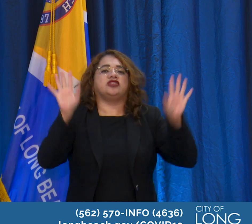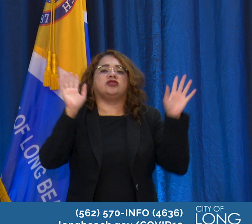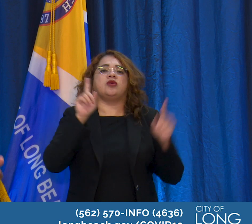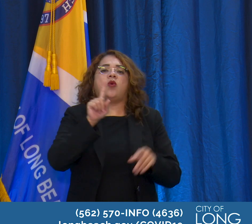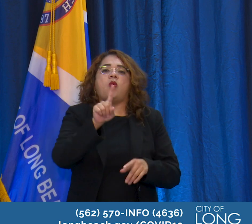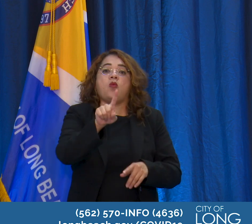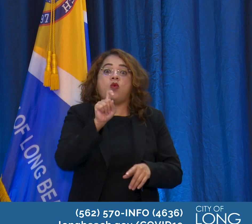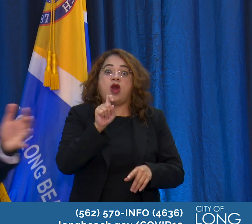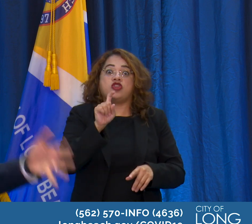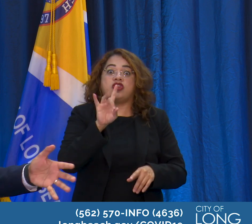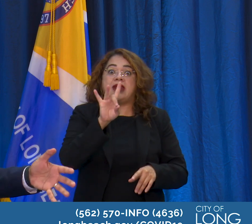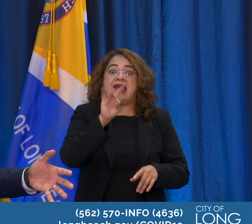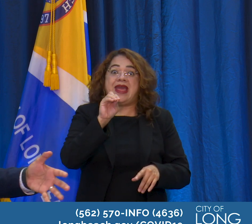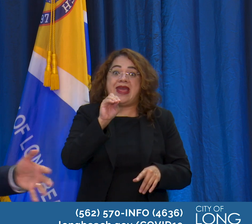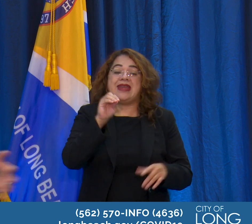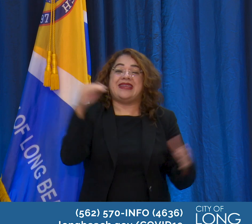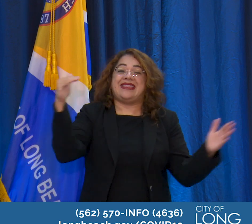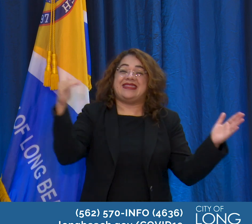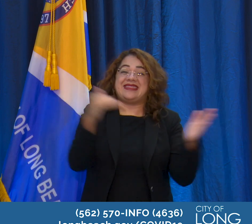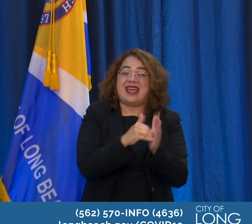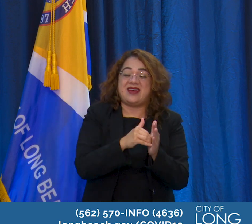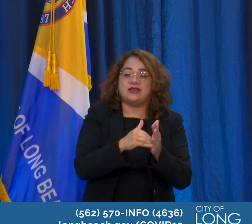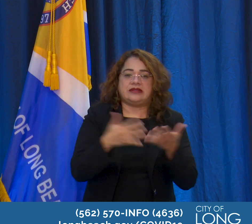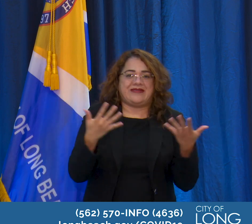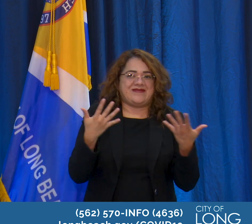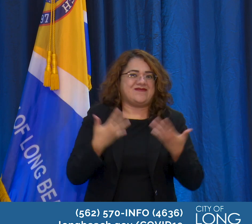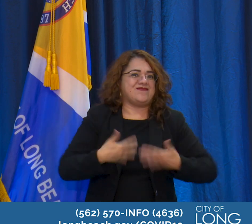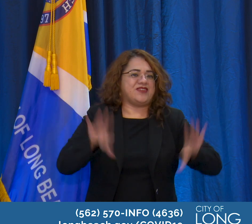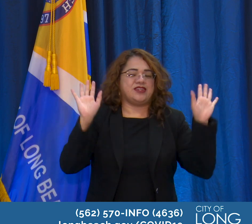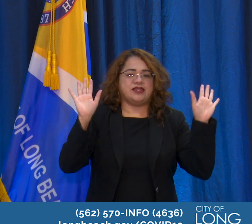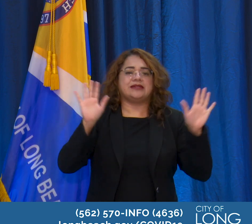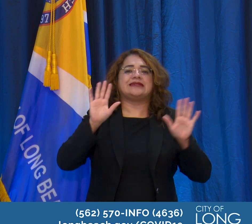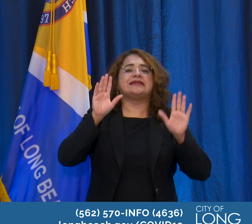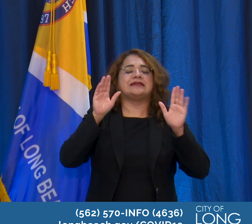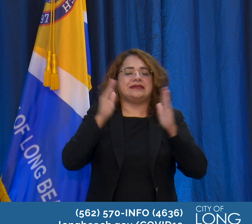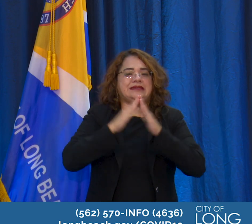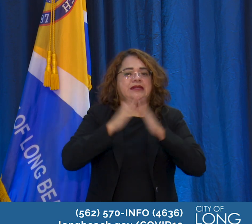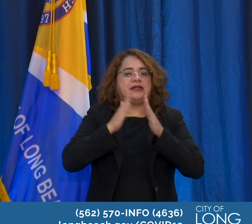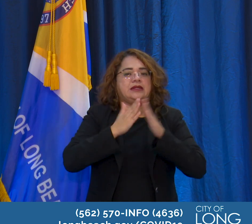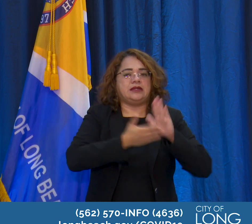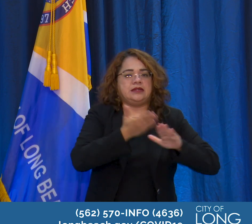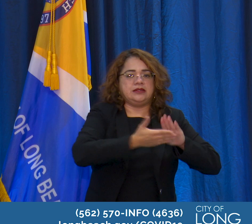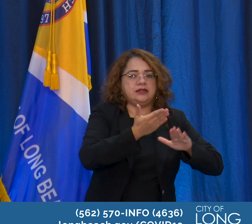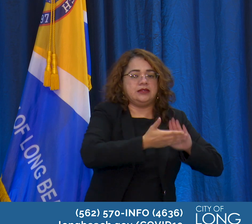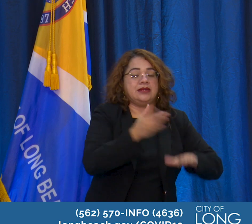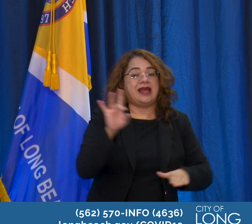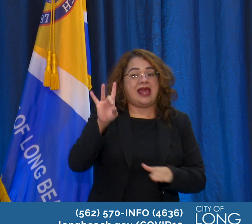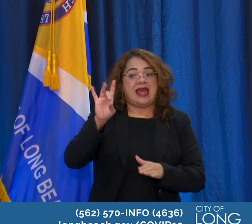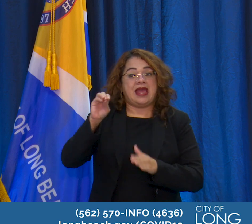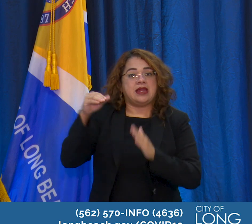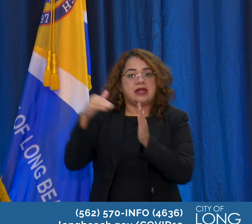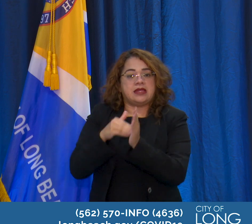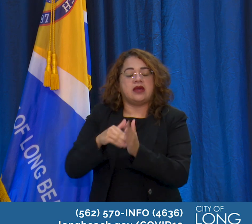One hundred of those being city run tests and the other 80,000 from different partnerships